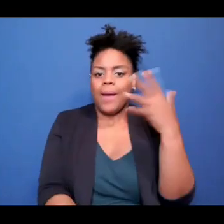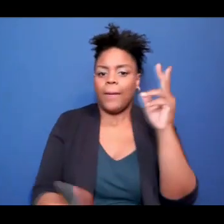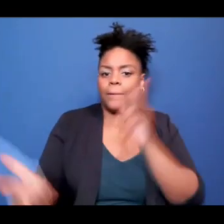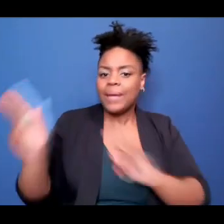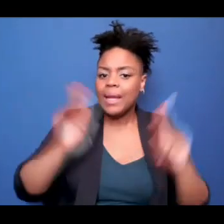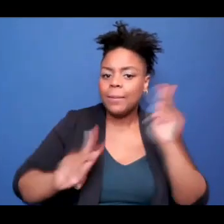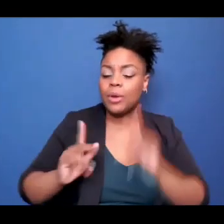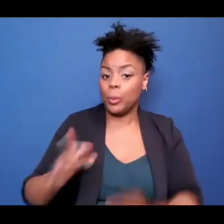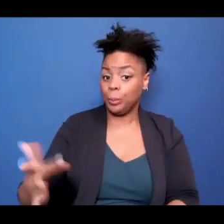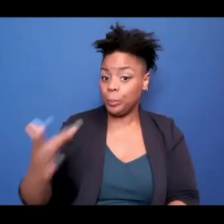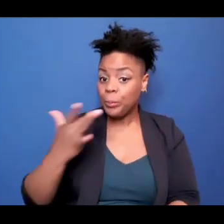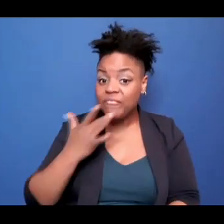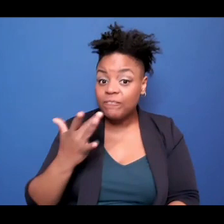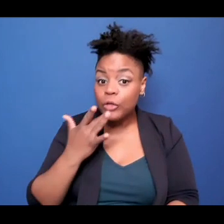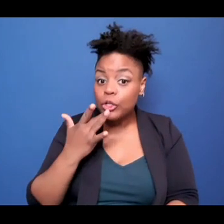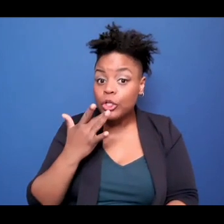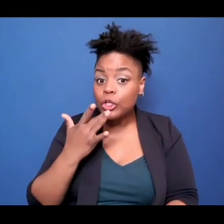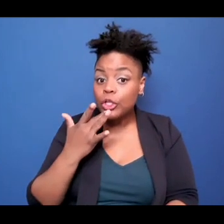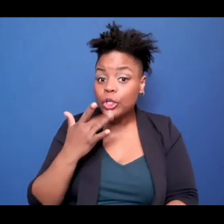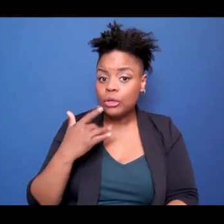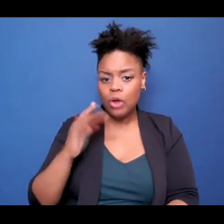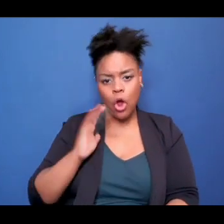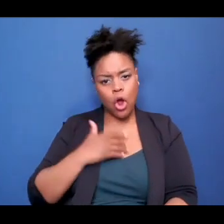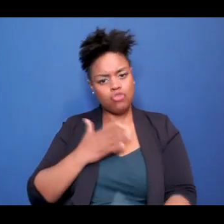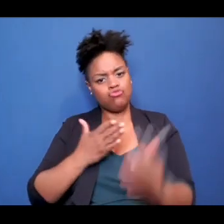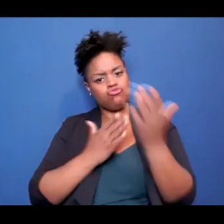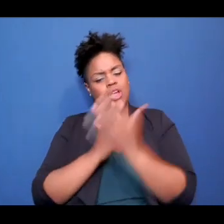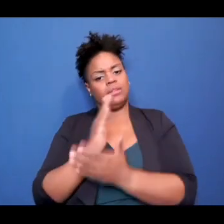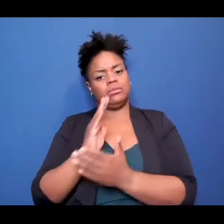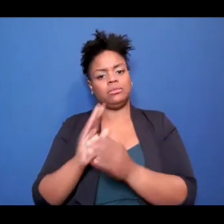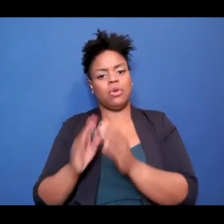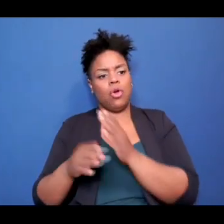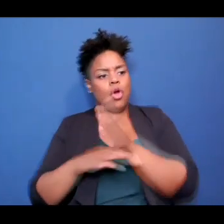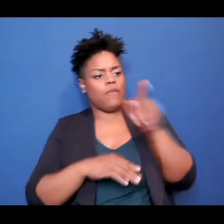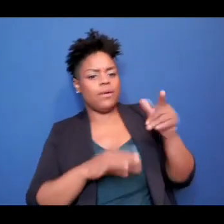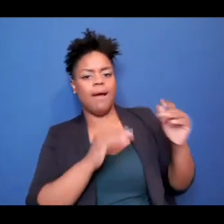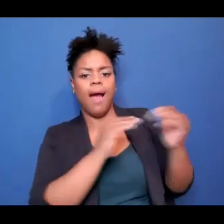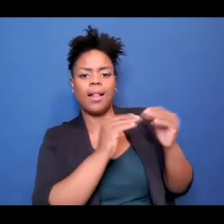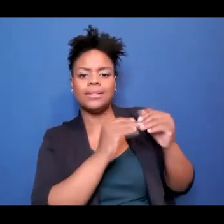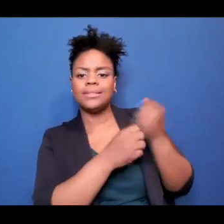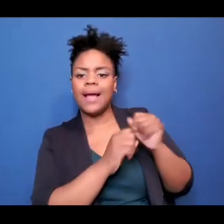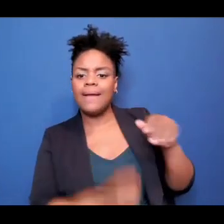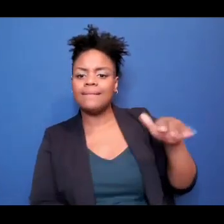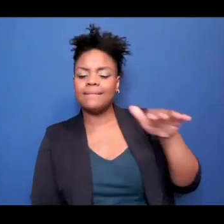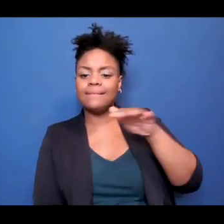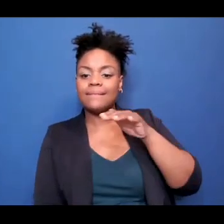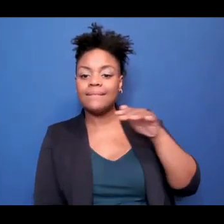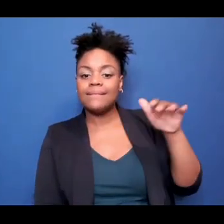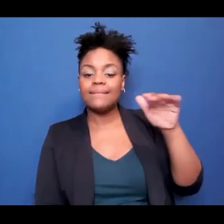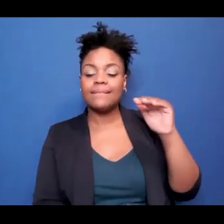HIERARCHY THAN TO LIVE FOR THE INTERESTS OF THE PUBLIC'S HEALTH , UNLESS IT'S A STATE UNDER THE PREVIOUS ADMINISTRATION THAT COULD FULLY